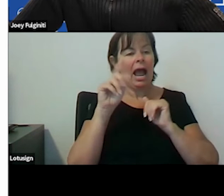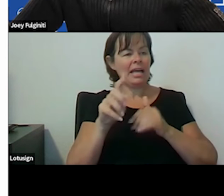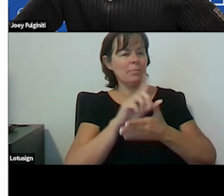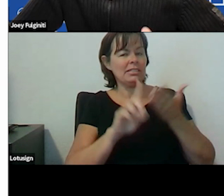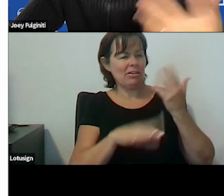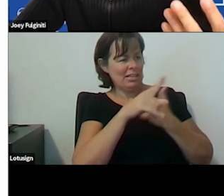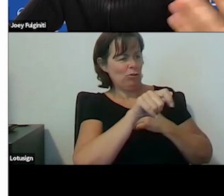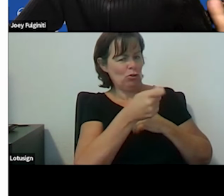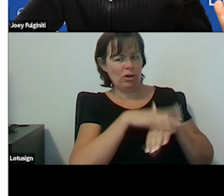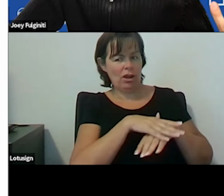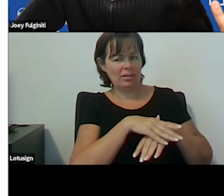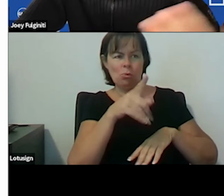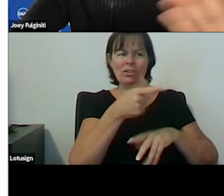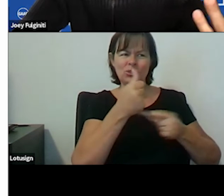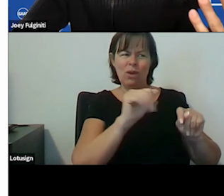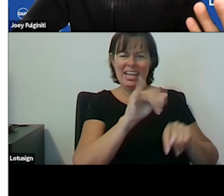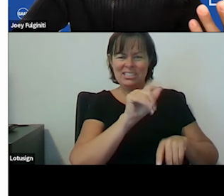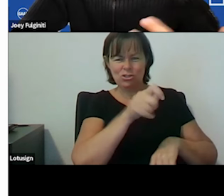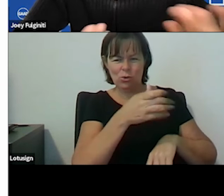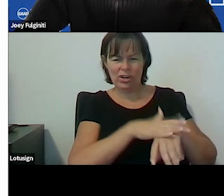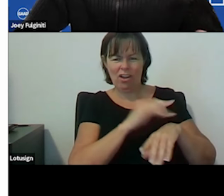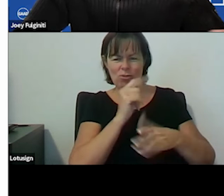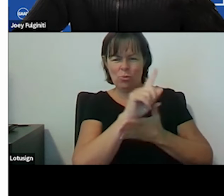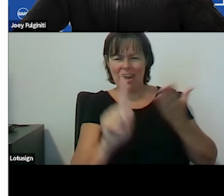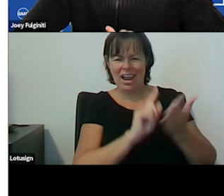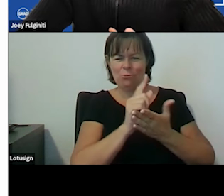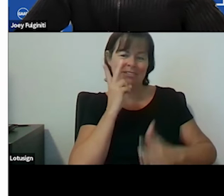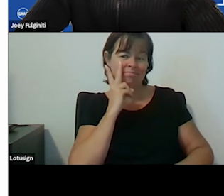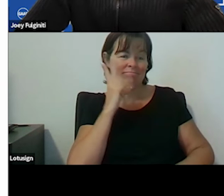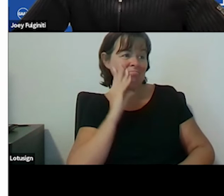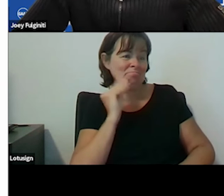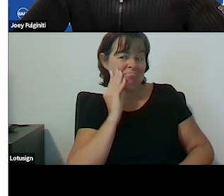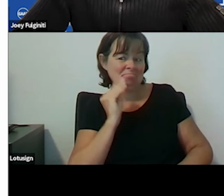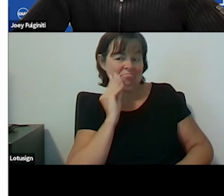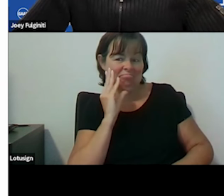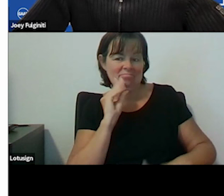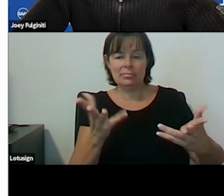he's like no i go try it turn it on turn it on for an hour and see what it's like and the feedback is